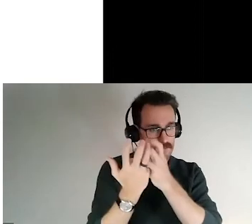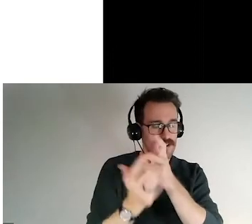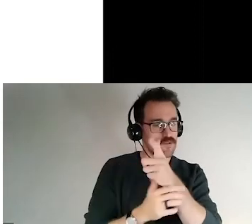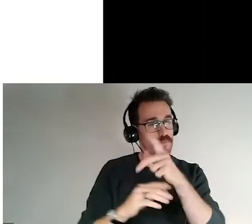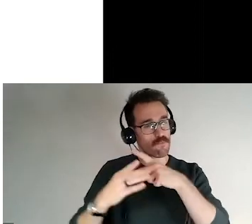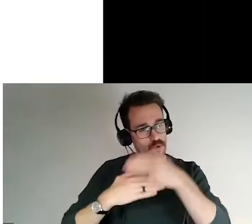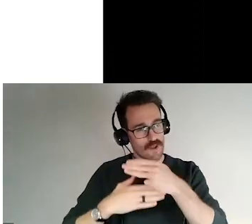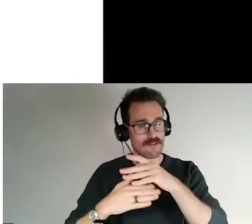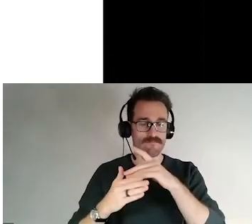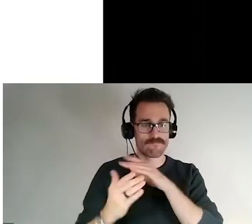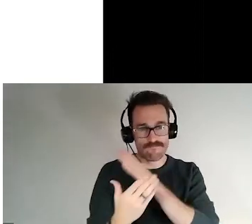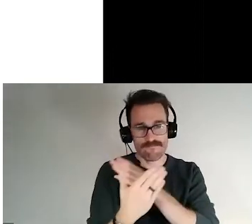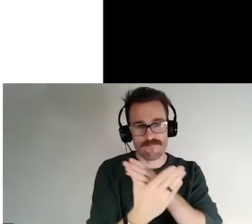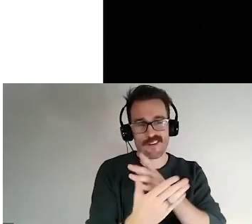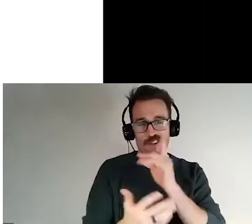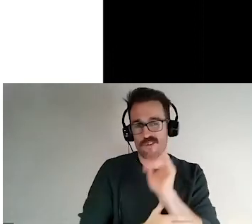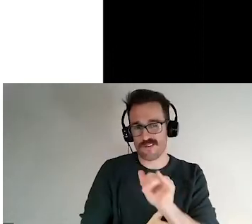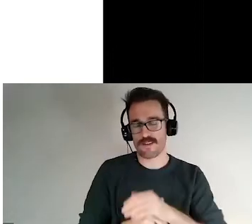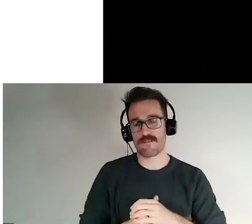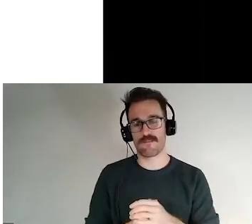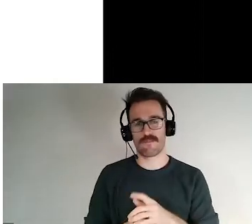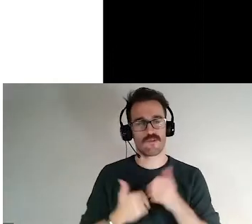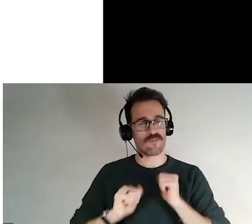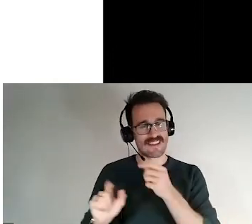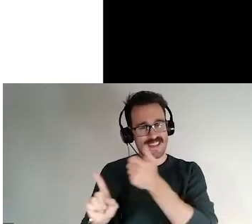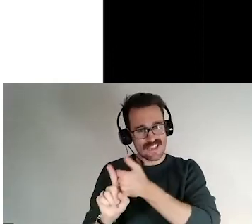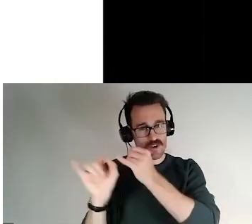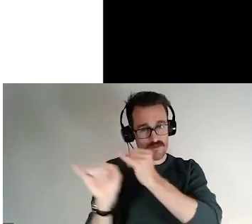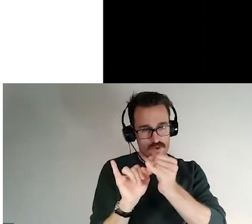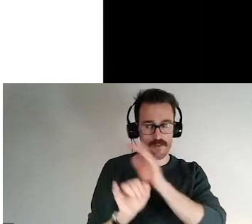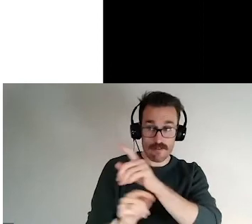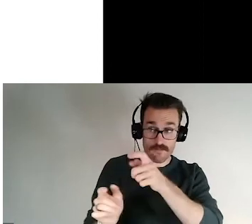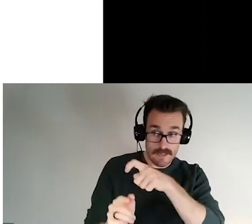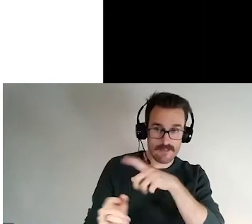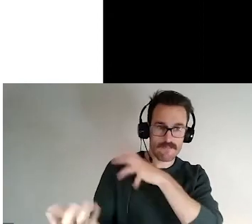meet individual needs. What we're hoping that this achieves is providing people with lived